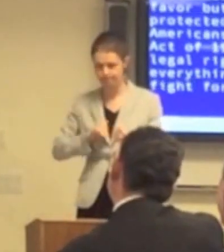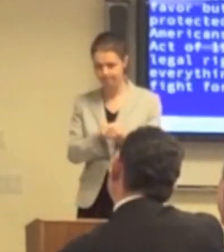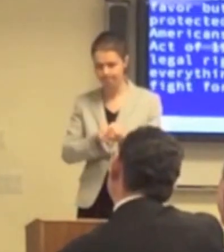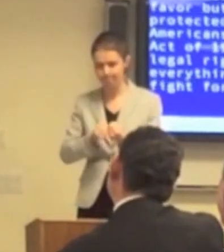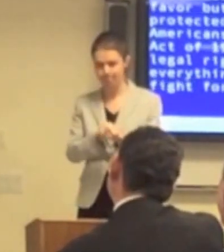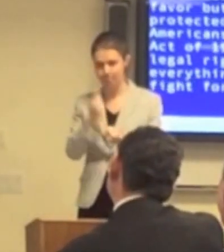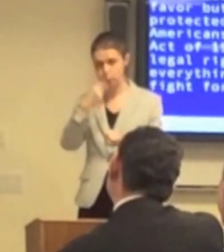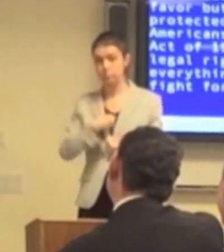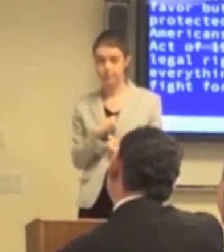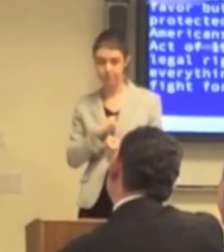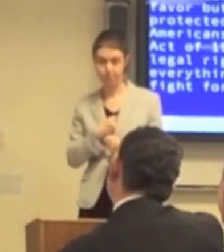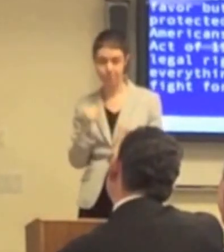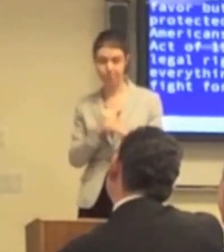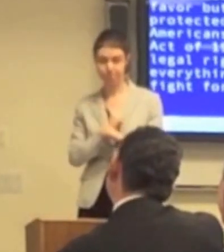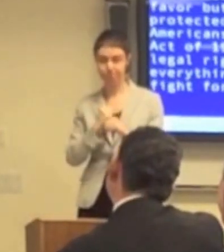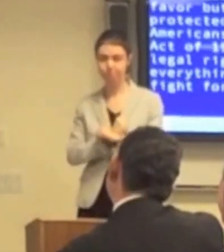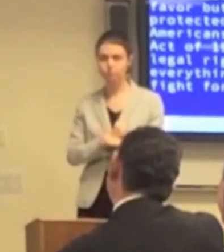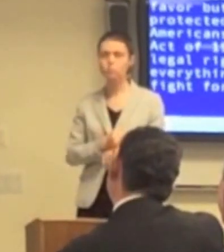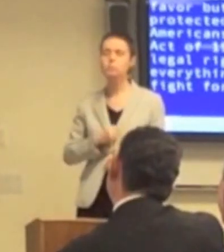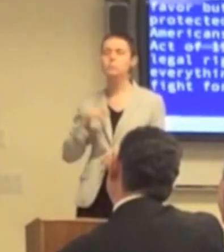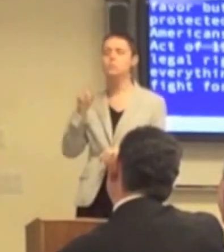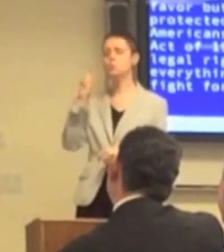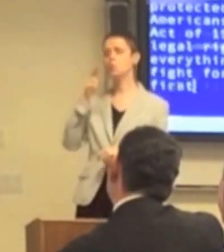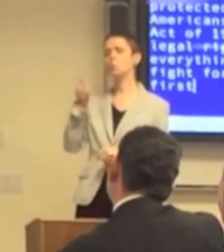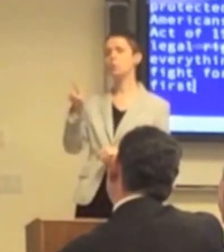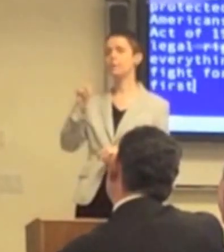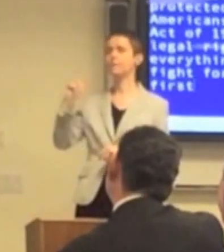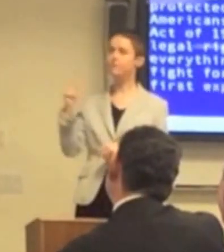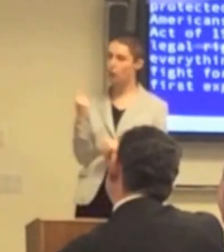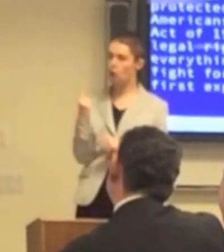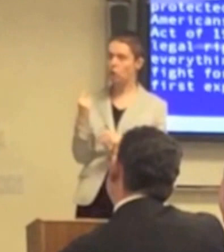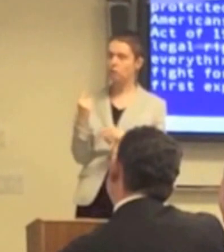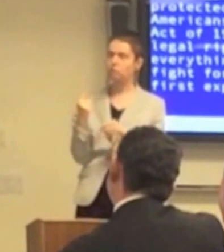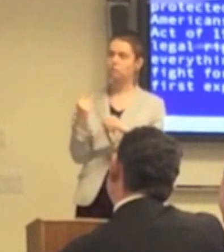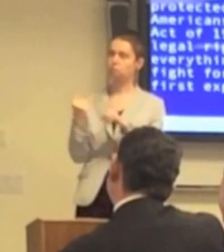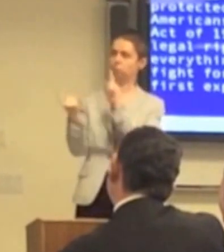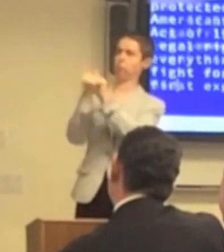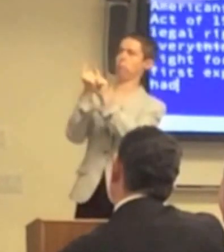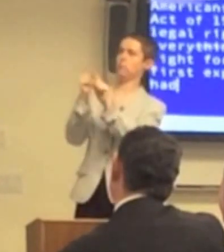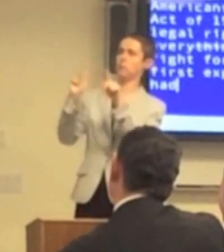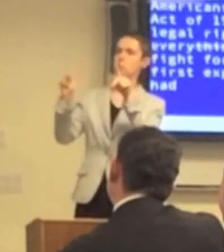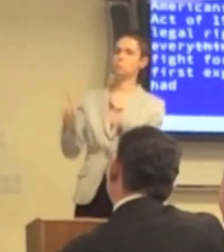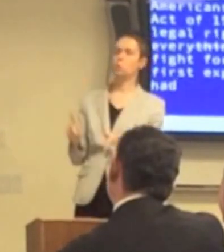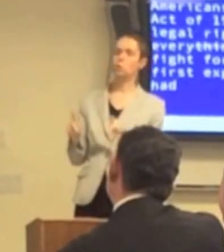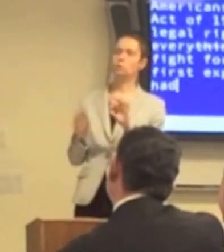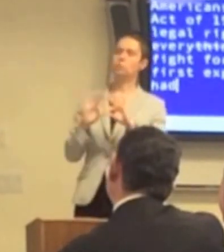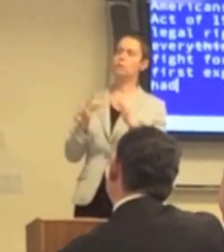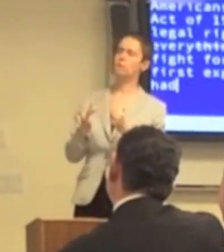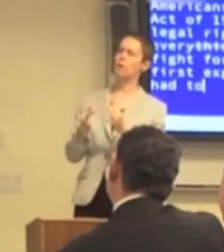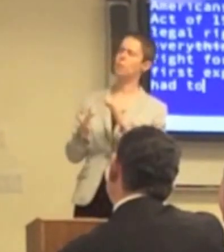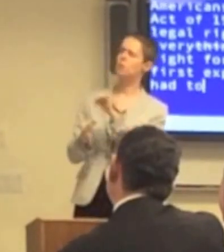Rose was the first exposure my family had to advocacy for